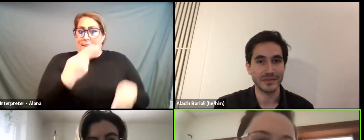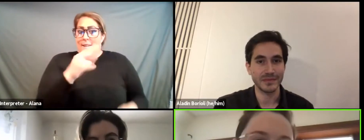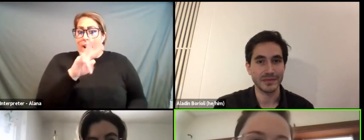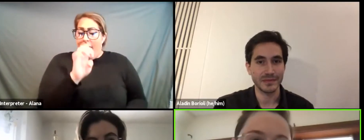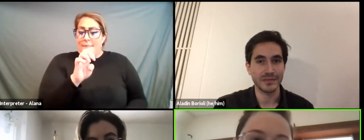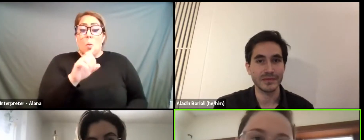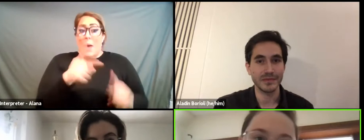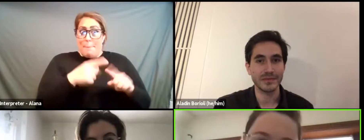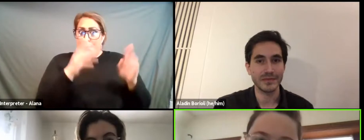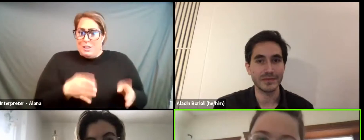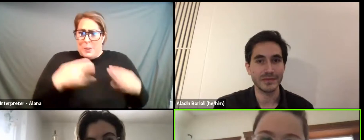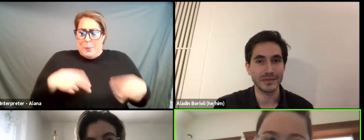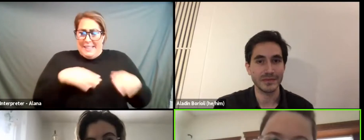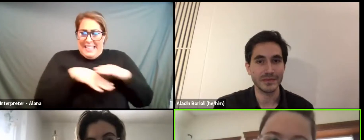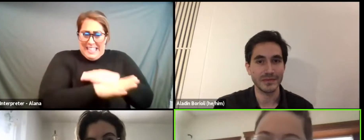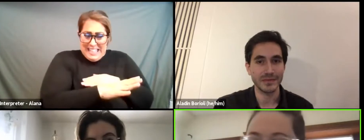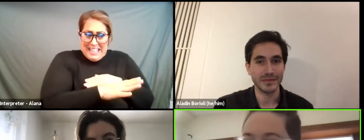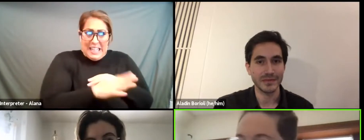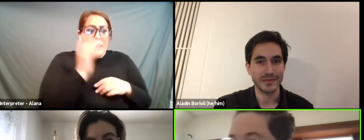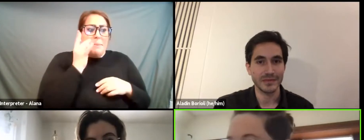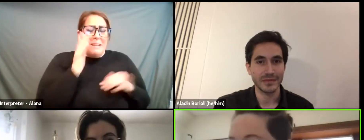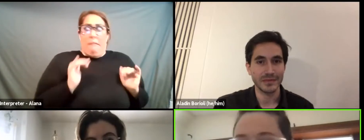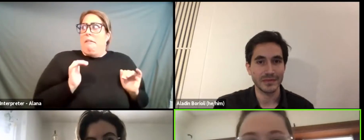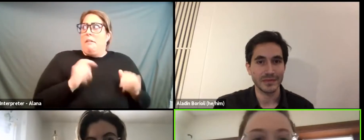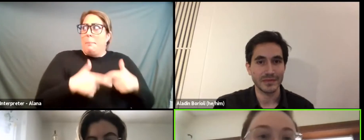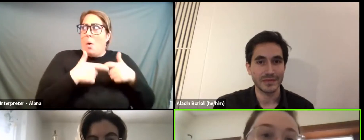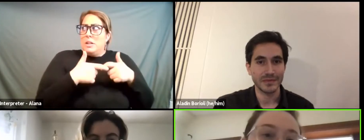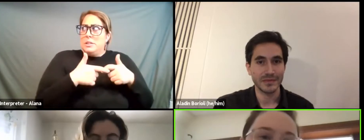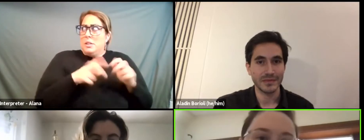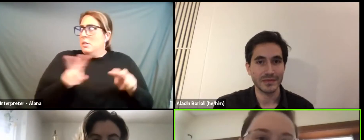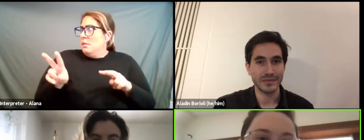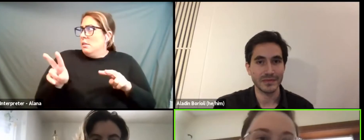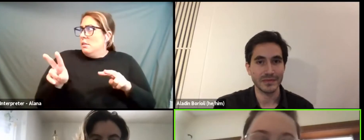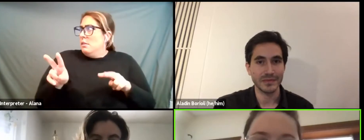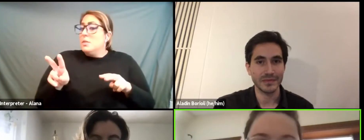It's putting their lives on pause momentarily. So then you can go and inspect the colony and